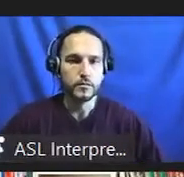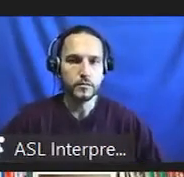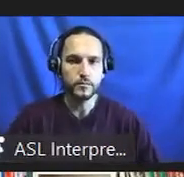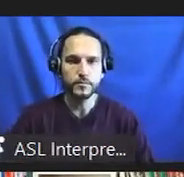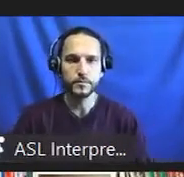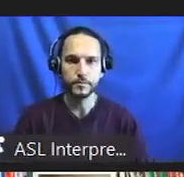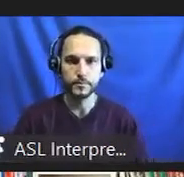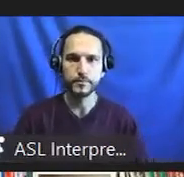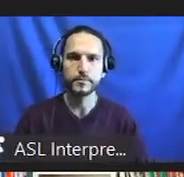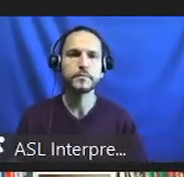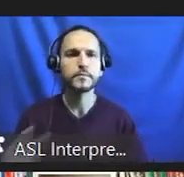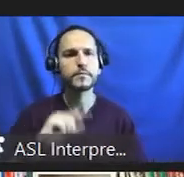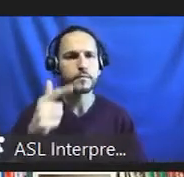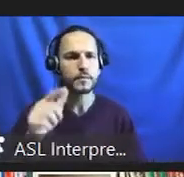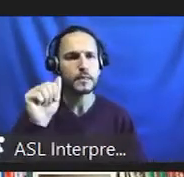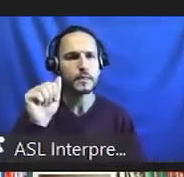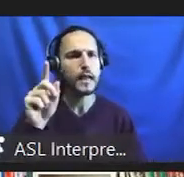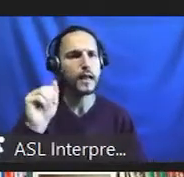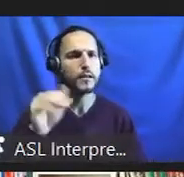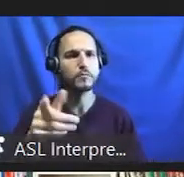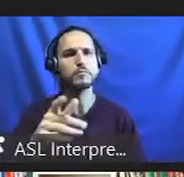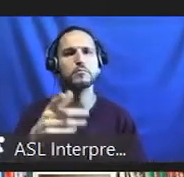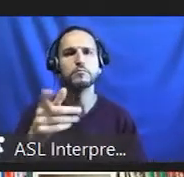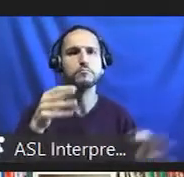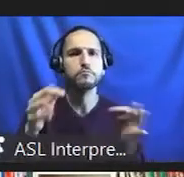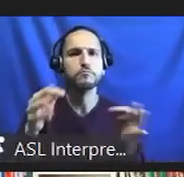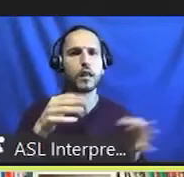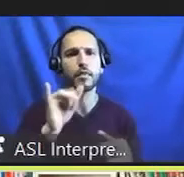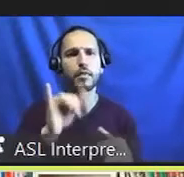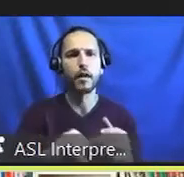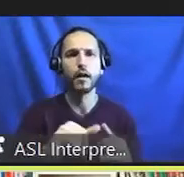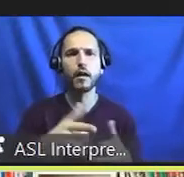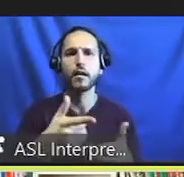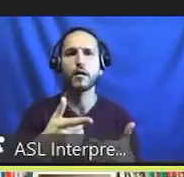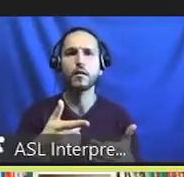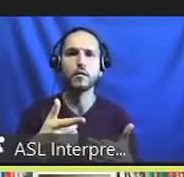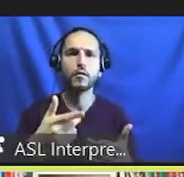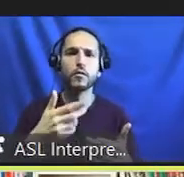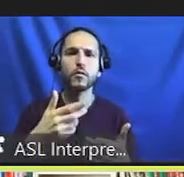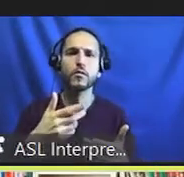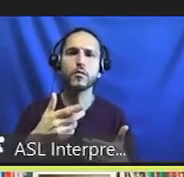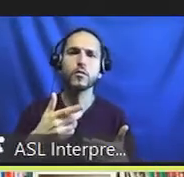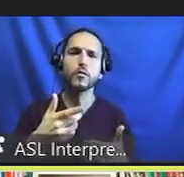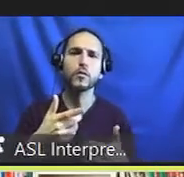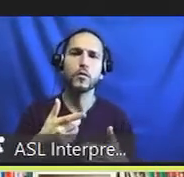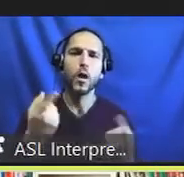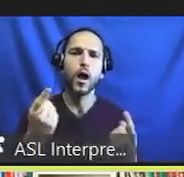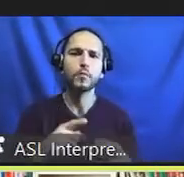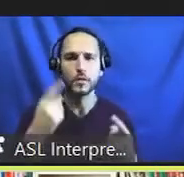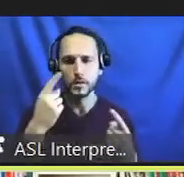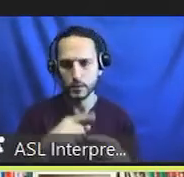Adam, what about the implications of this ruling? Yeah, just very briefly, I found this case